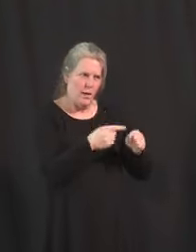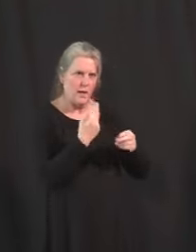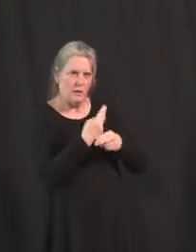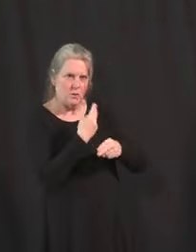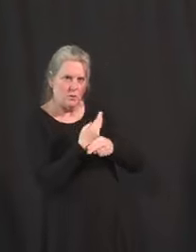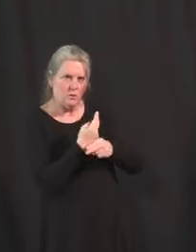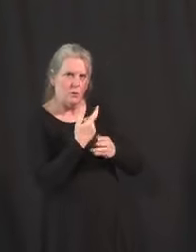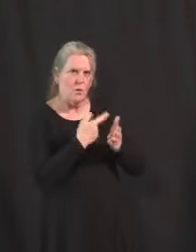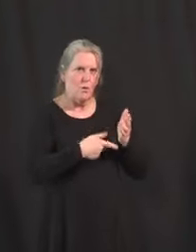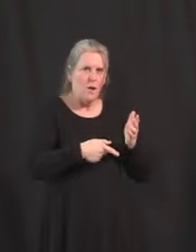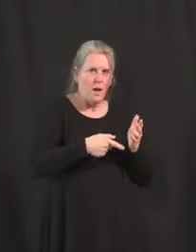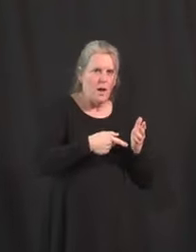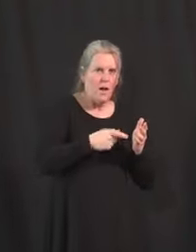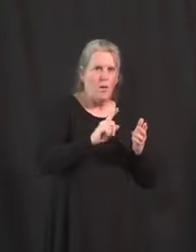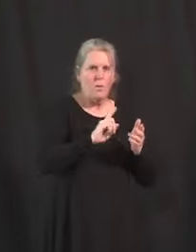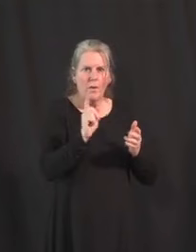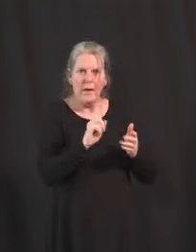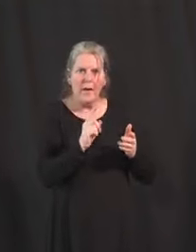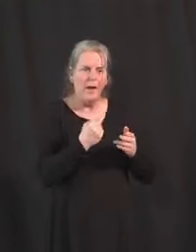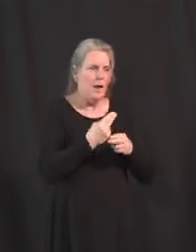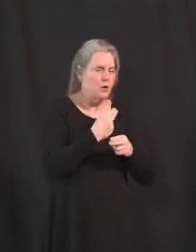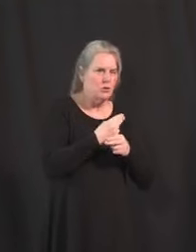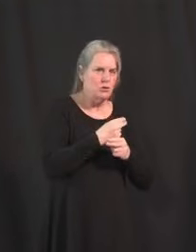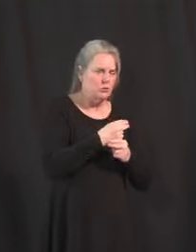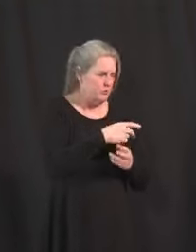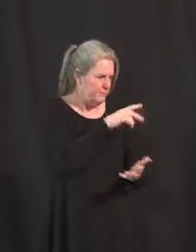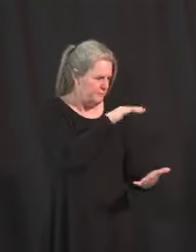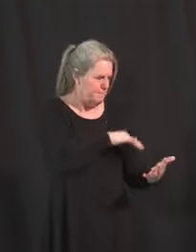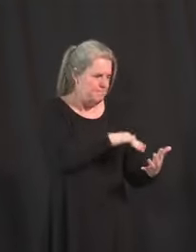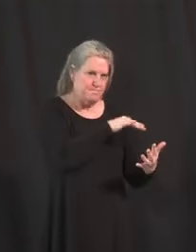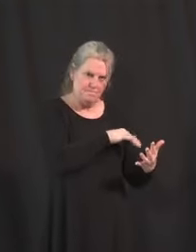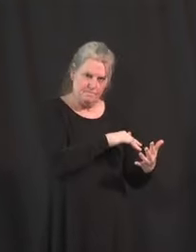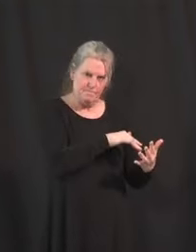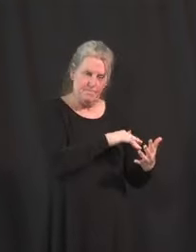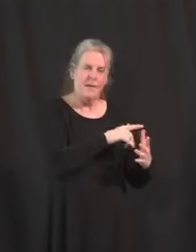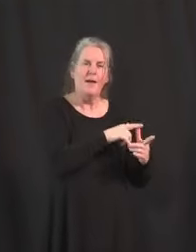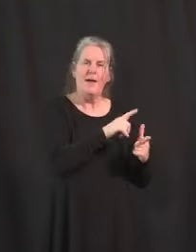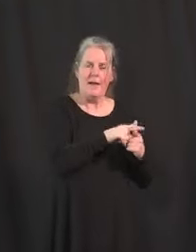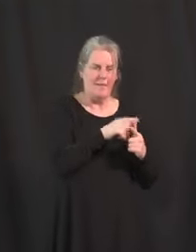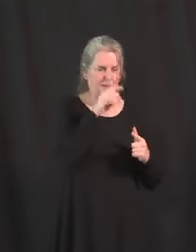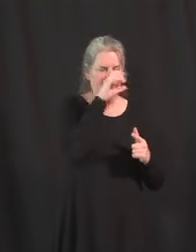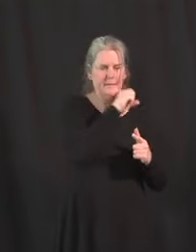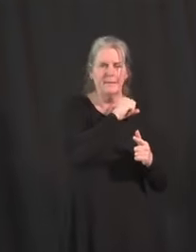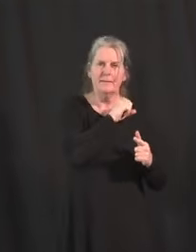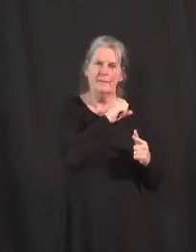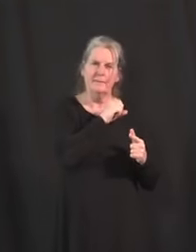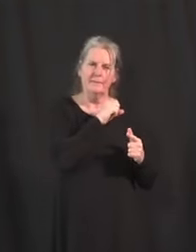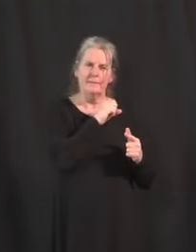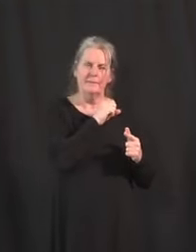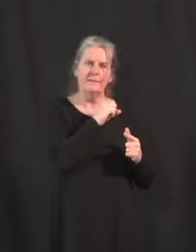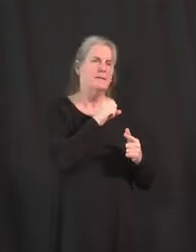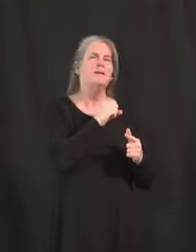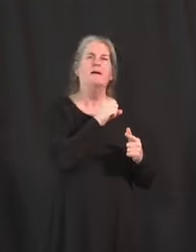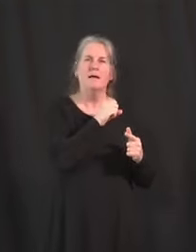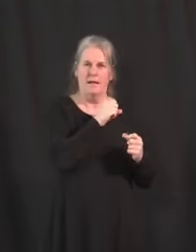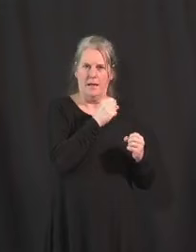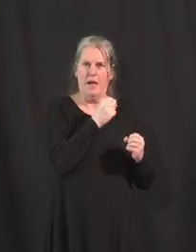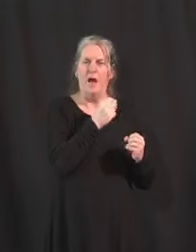AND IN TURN BE ABLE TO BETTER ESTIMATE BURN RATES AND ONGOING INVENTORY.